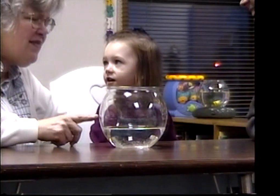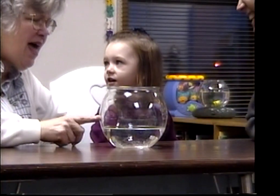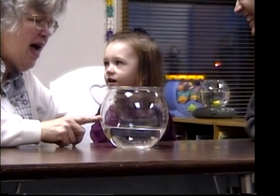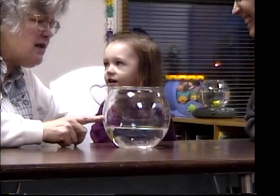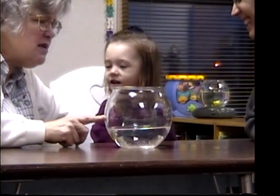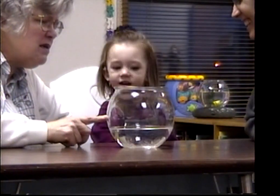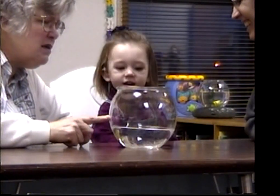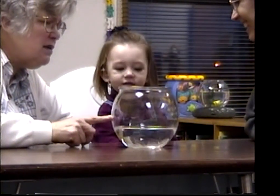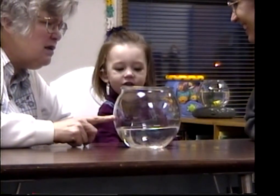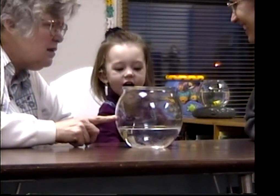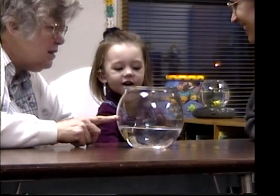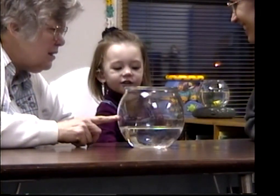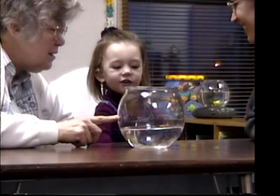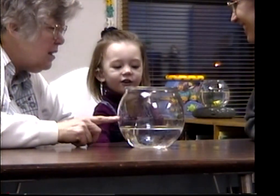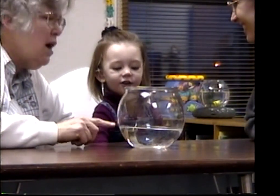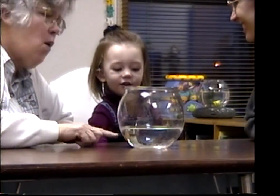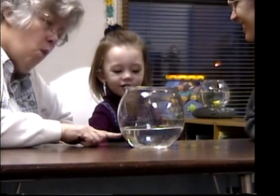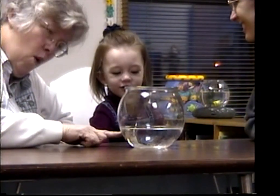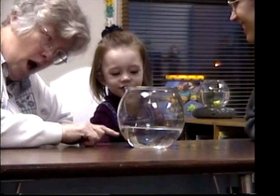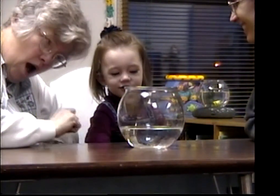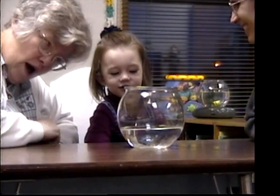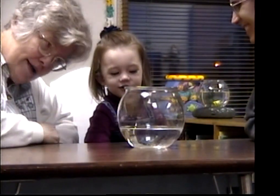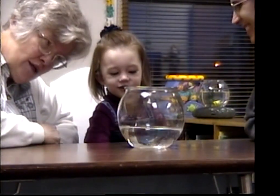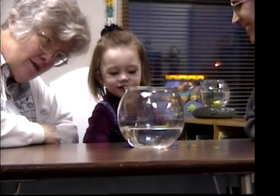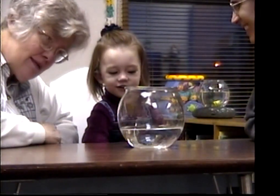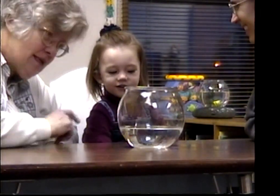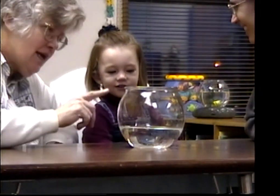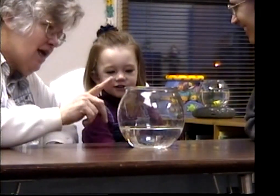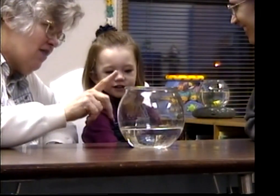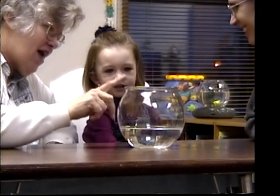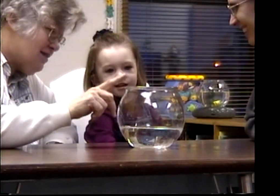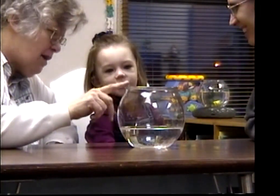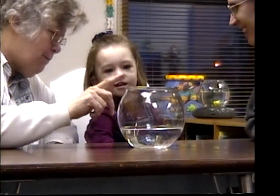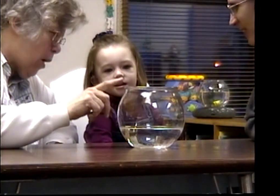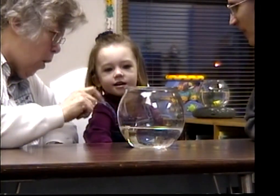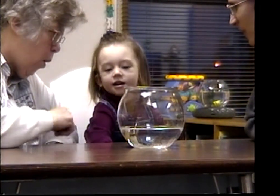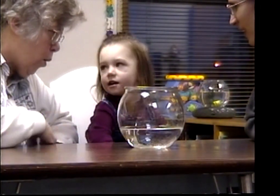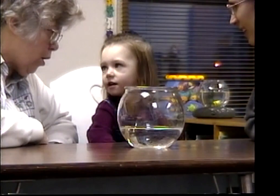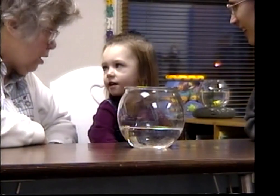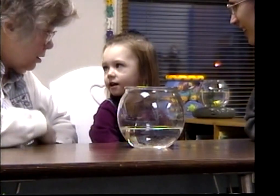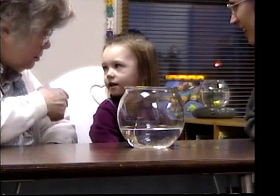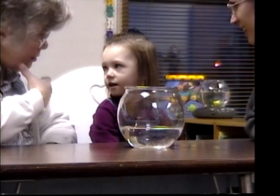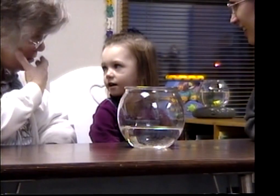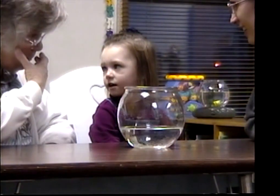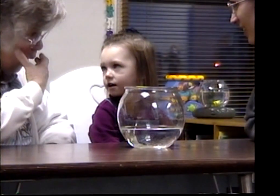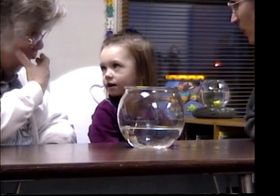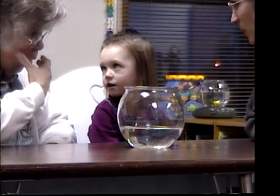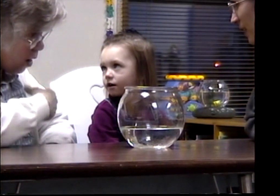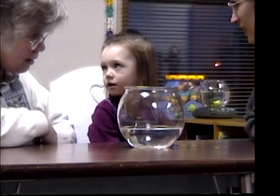"What's that?" "Water." "and that's the bowl, the bowl."